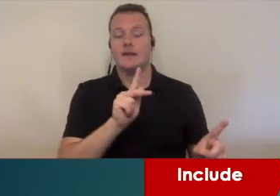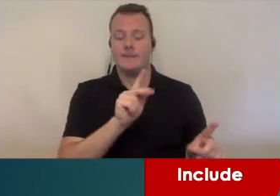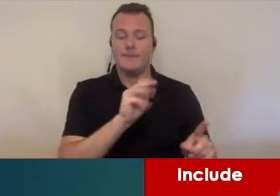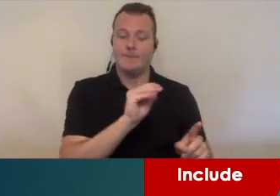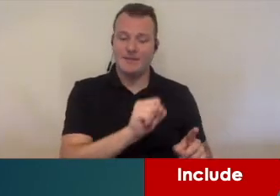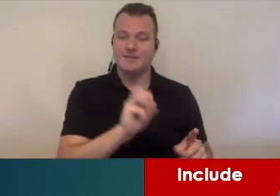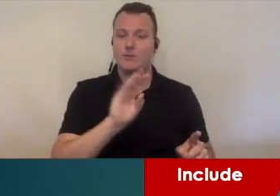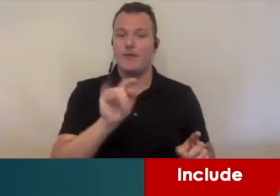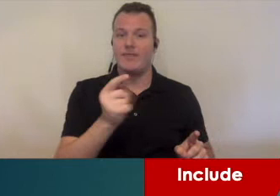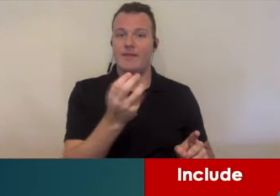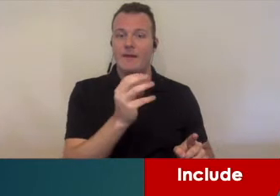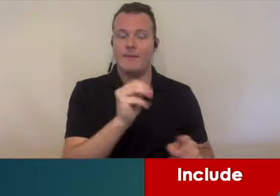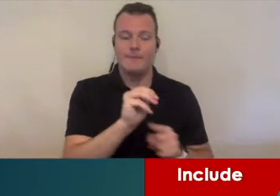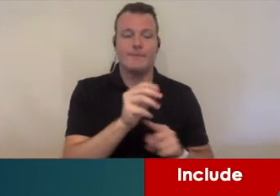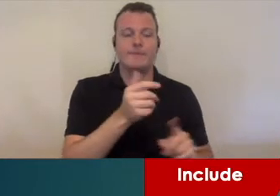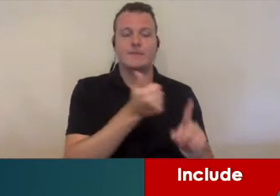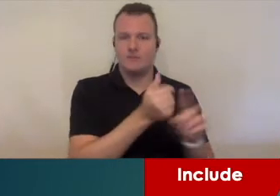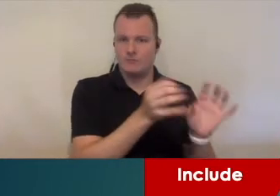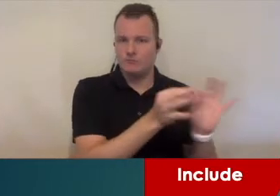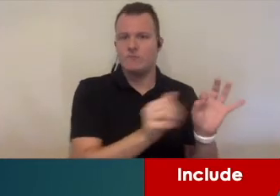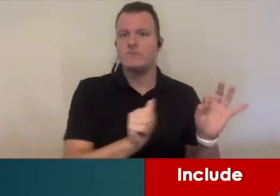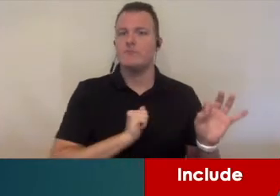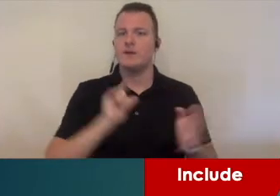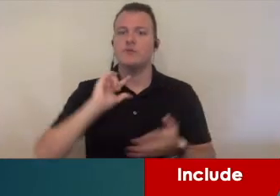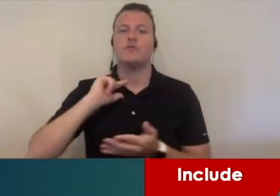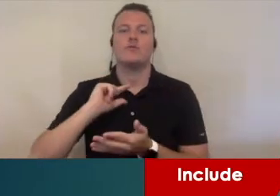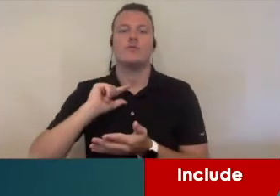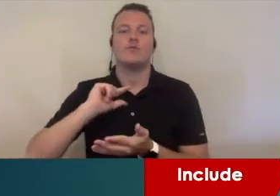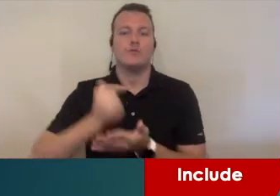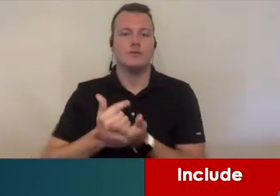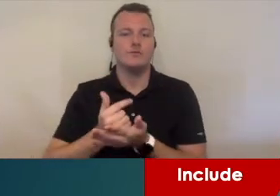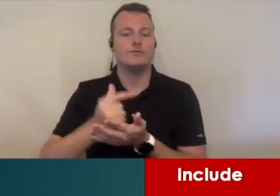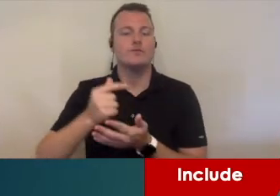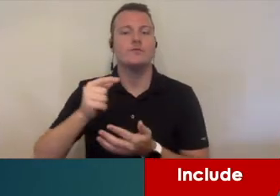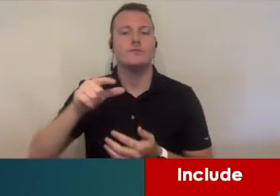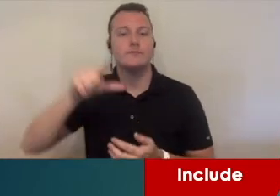read off, I'm a graduate of Gallaudet. One of my special skills is American Sign